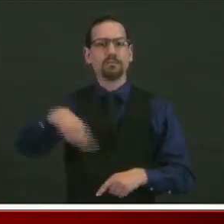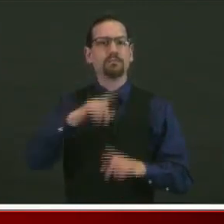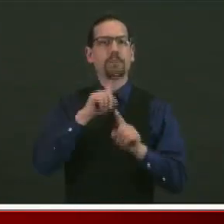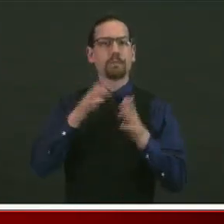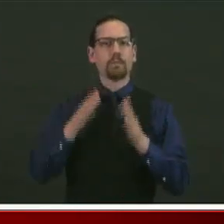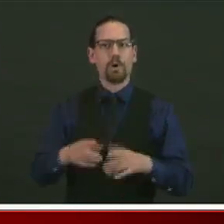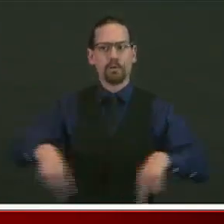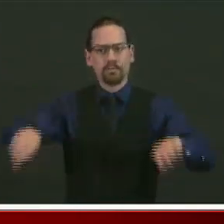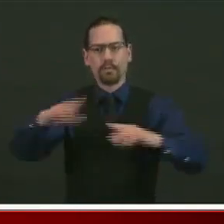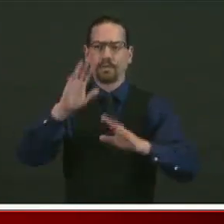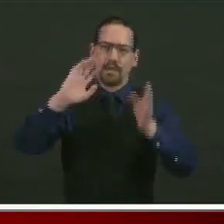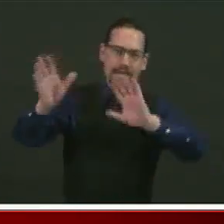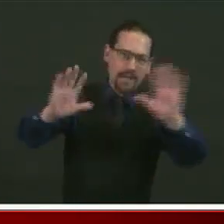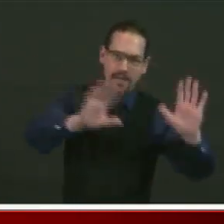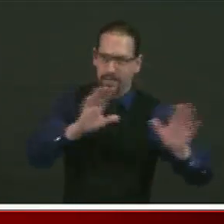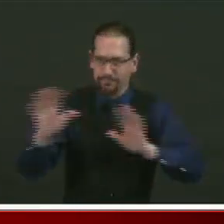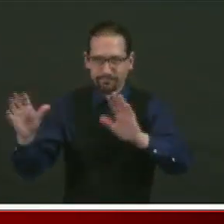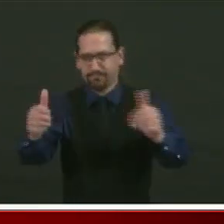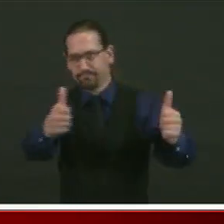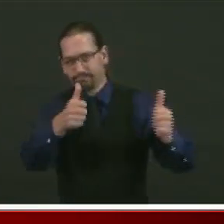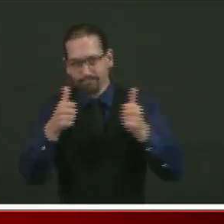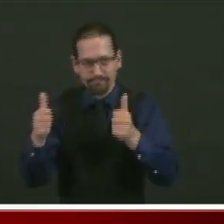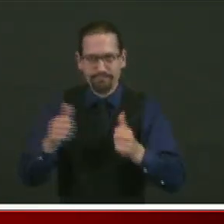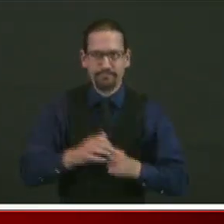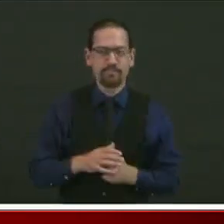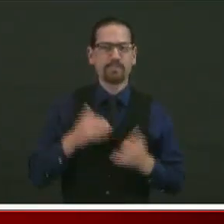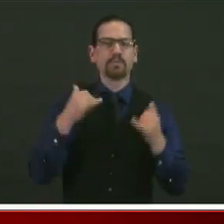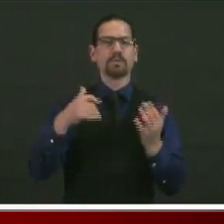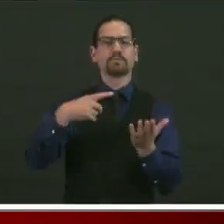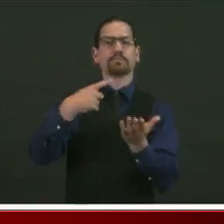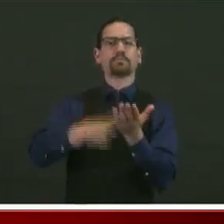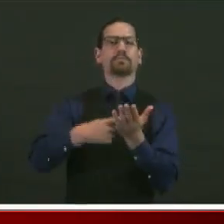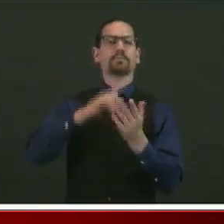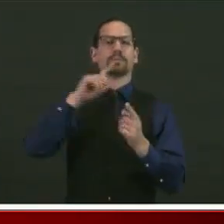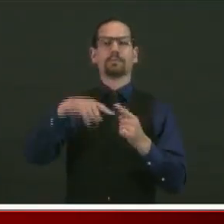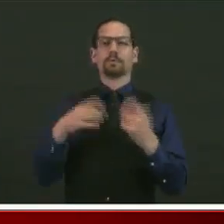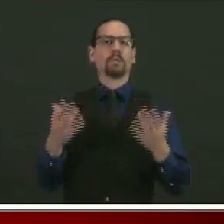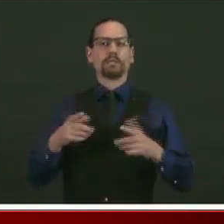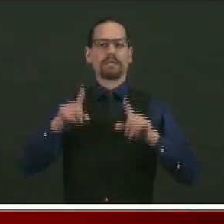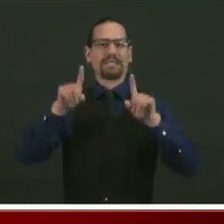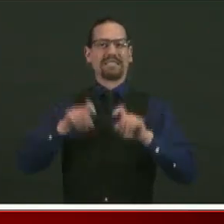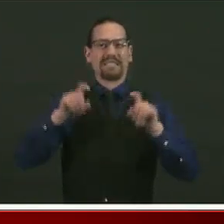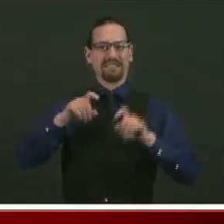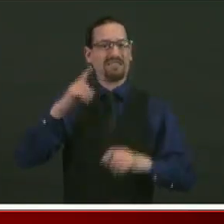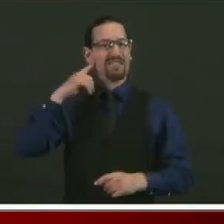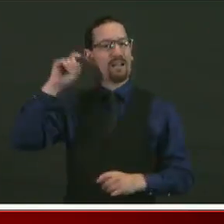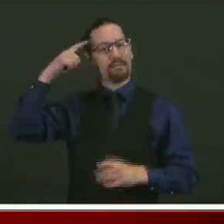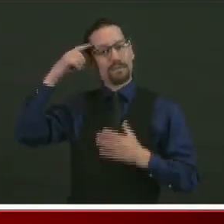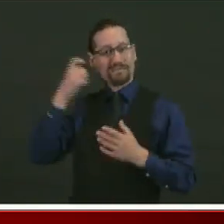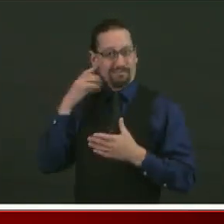THE PRESS. GOOD AFTERNOON TO THE MEMBERS OF THE PRESS. I WANT TO TALK A LITTLE BIT